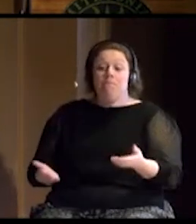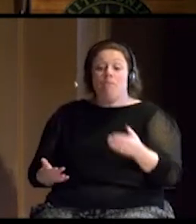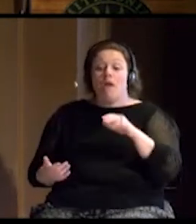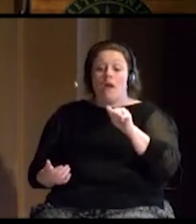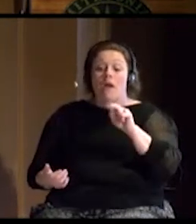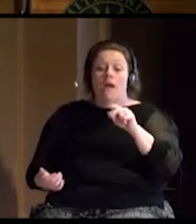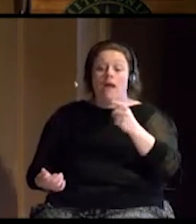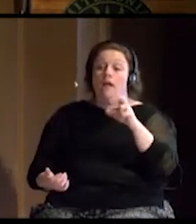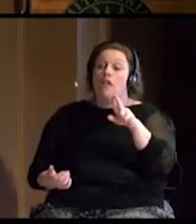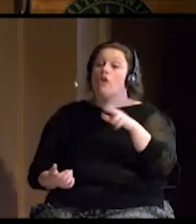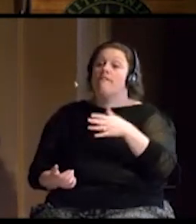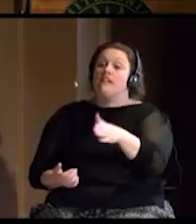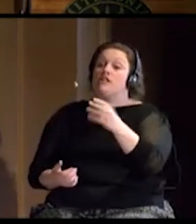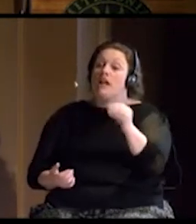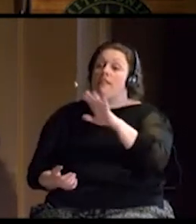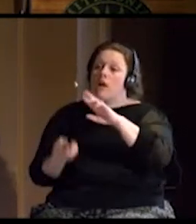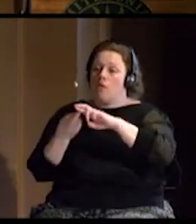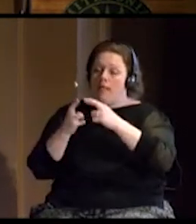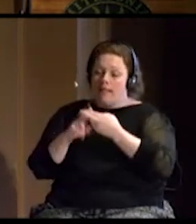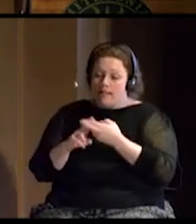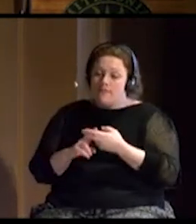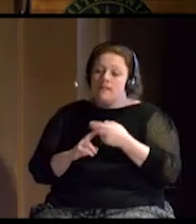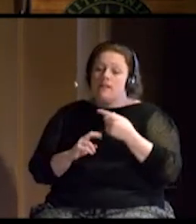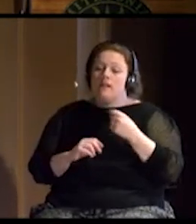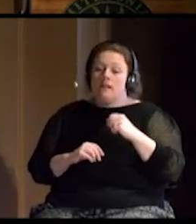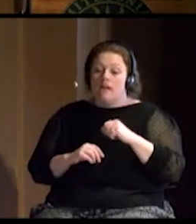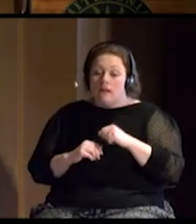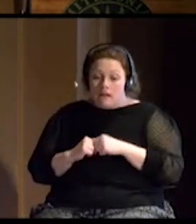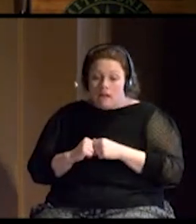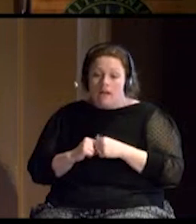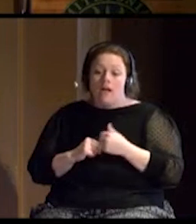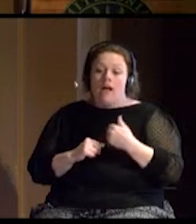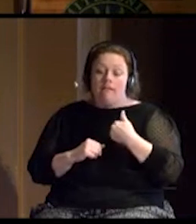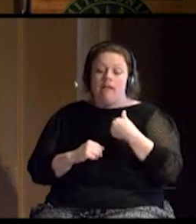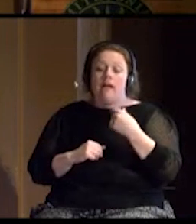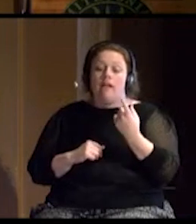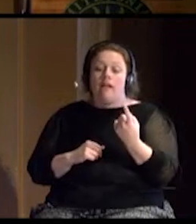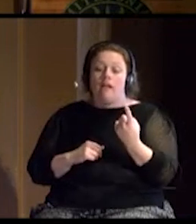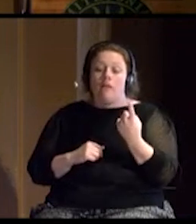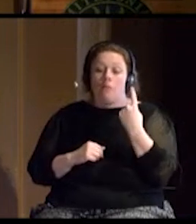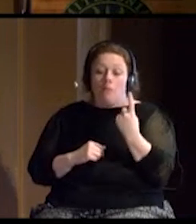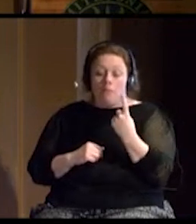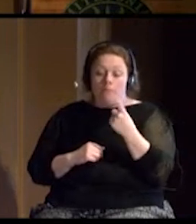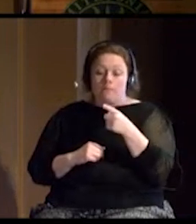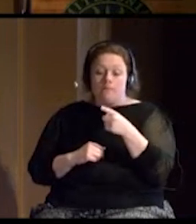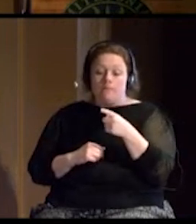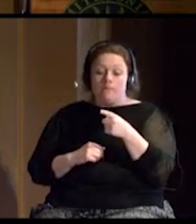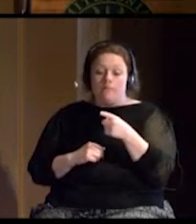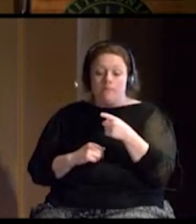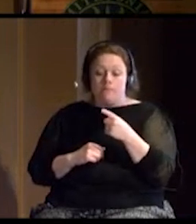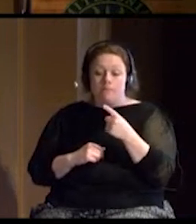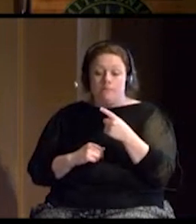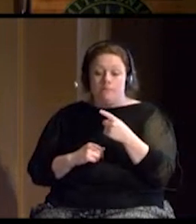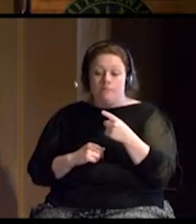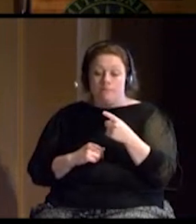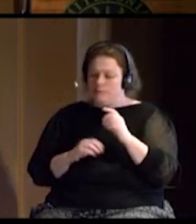And there is a single benthic to pelagic transition, apparently without any reversals.